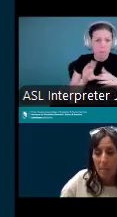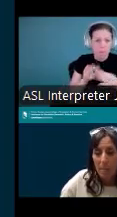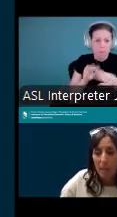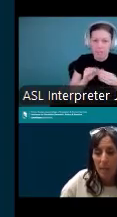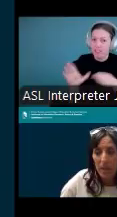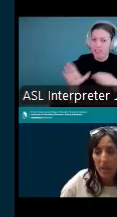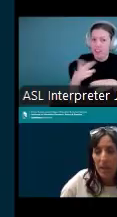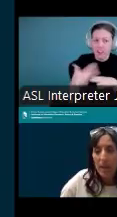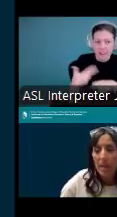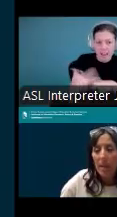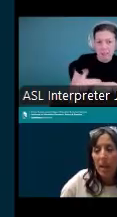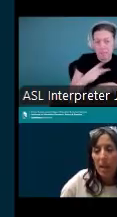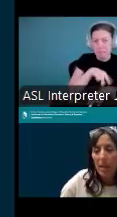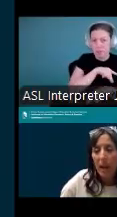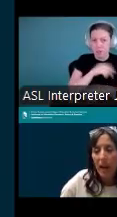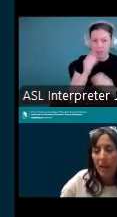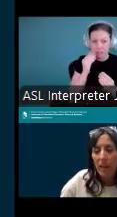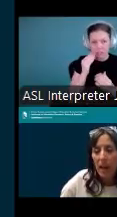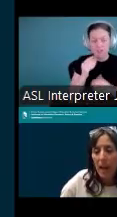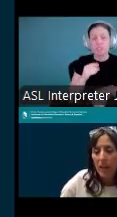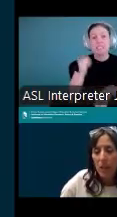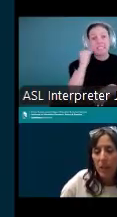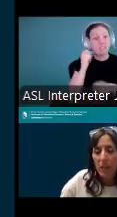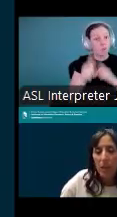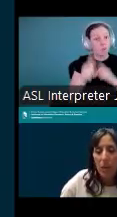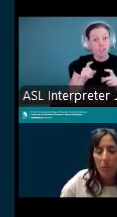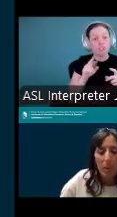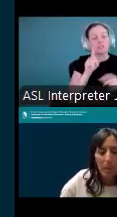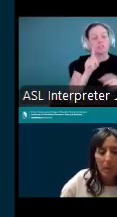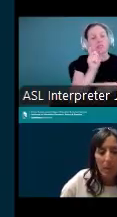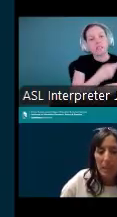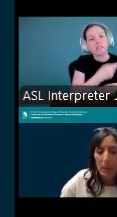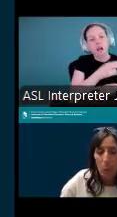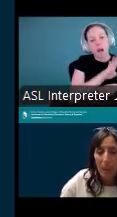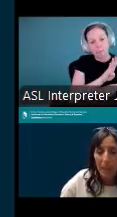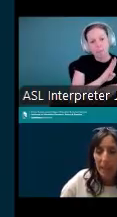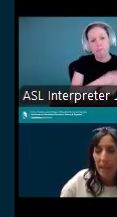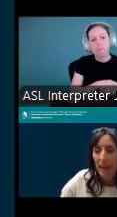members. They all have an asterisk, or will quickly have